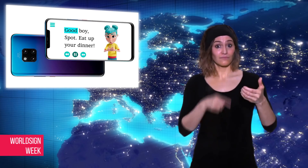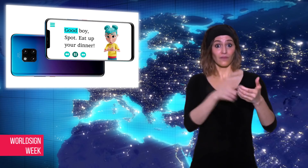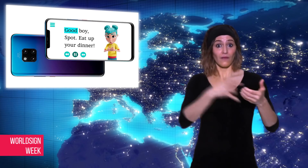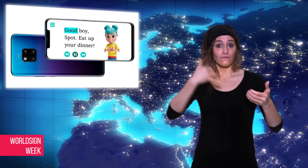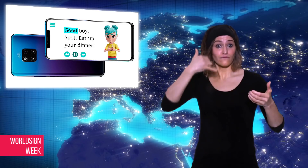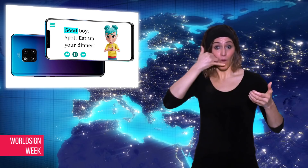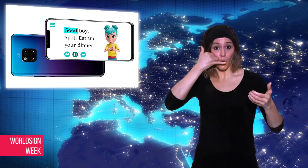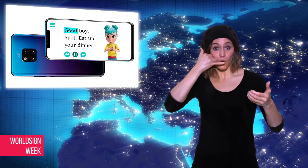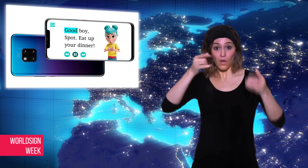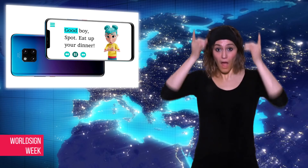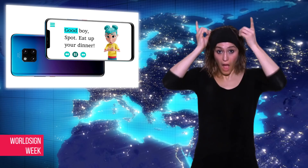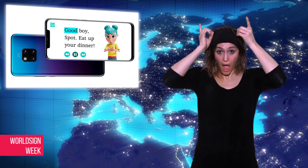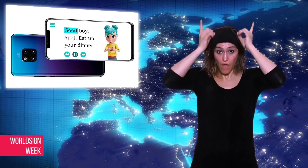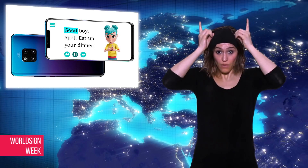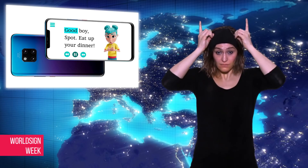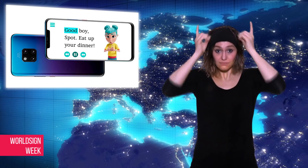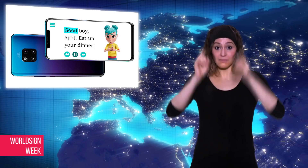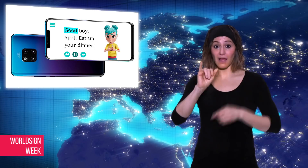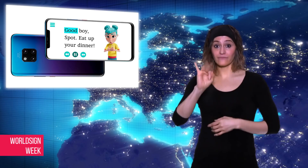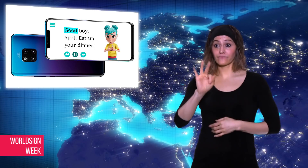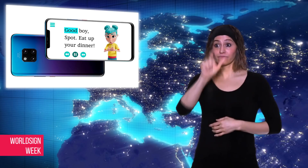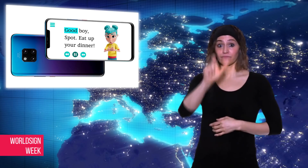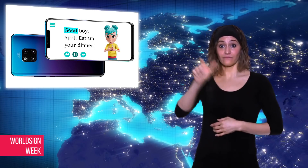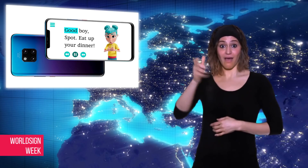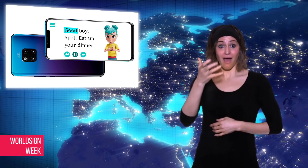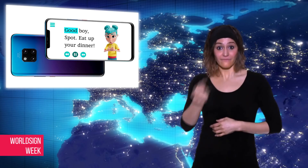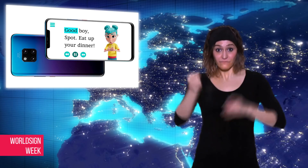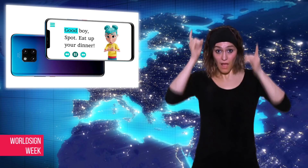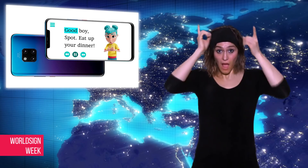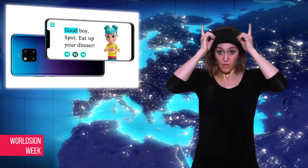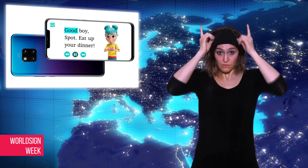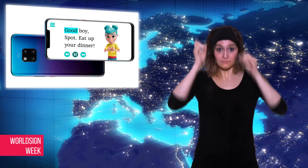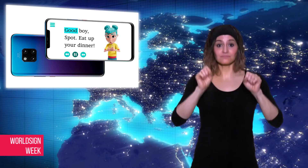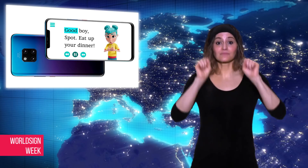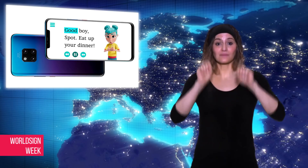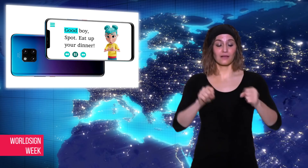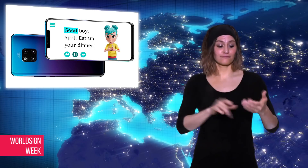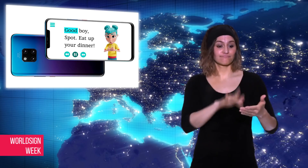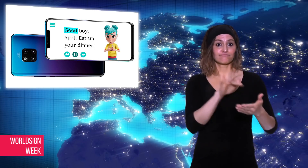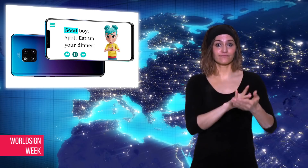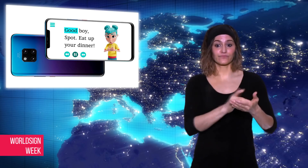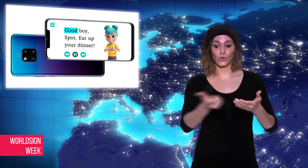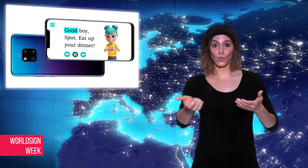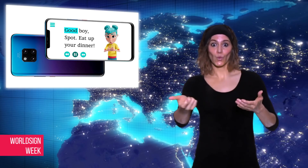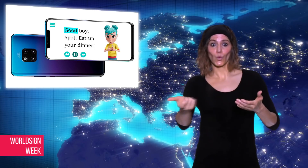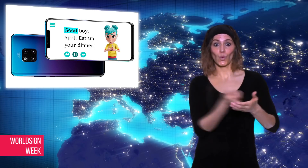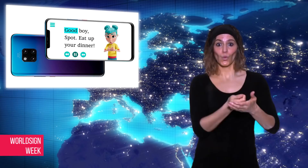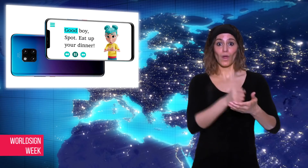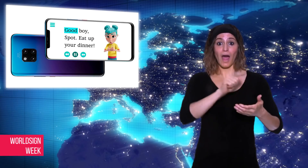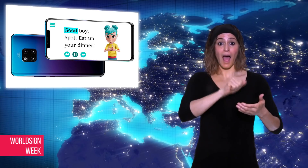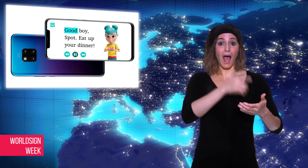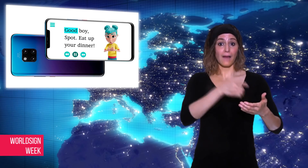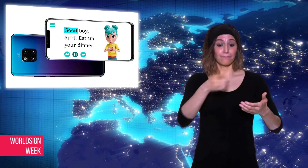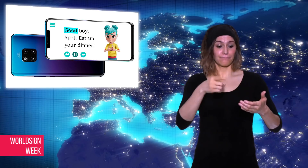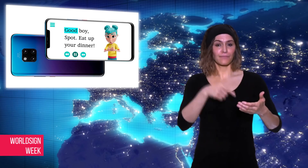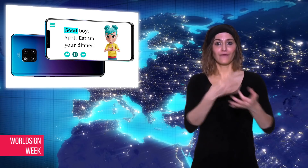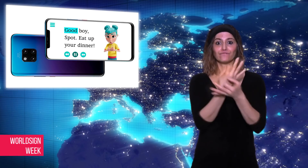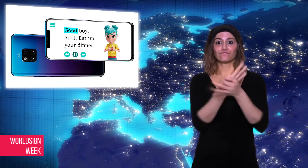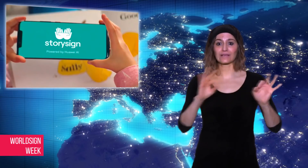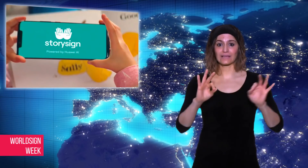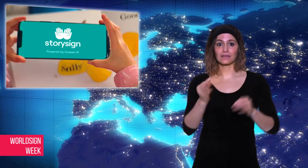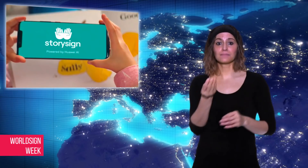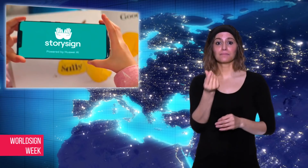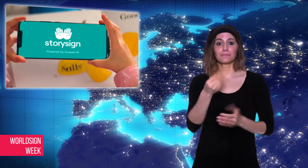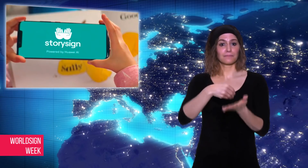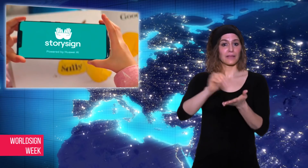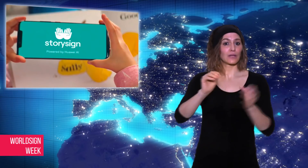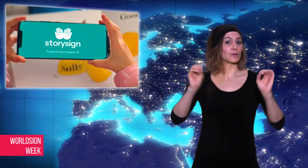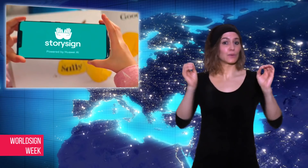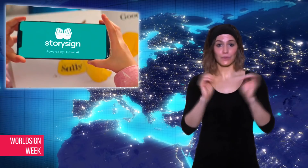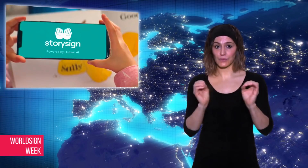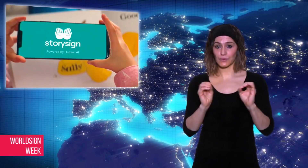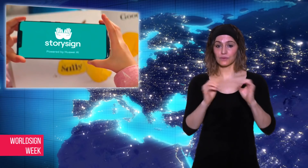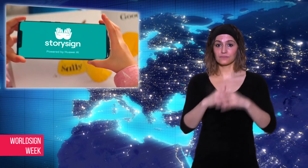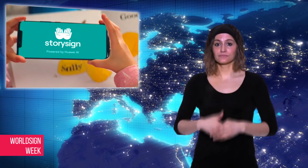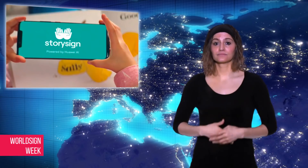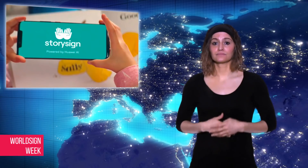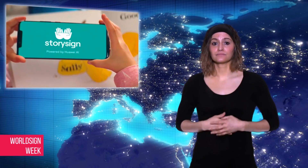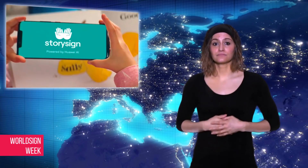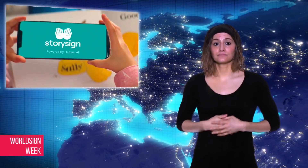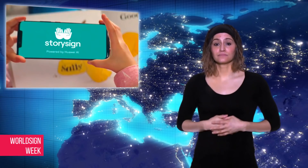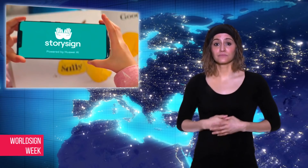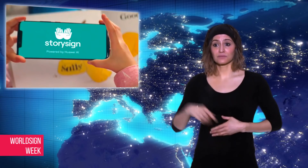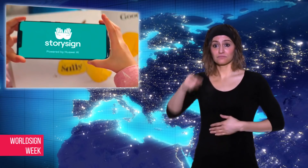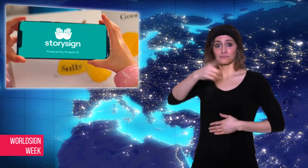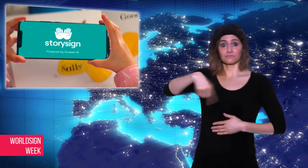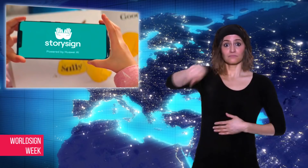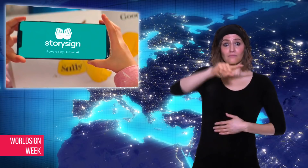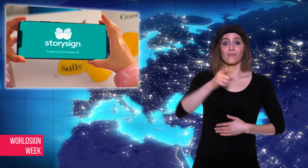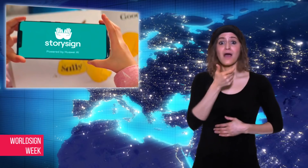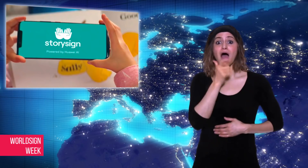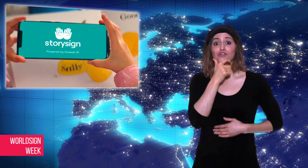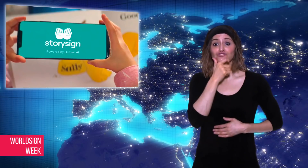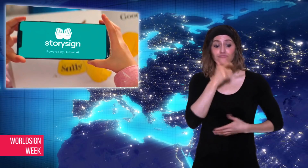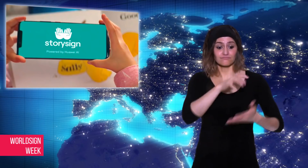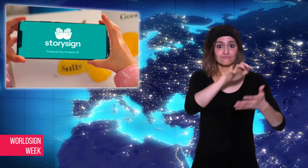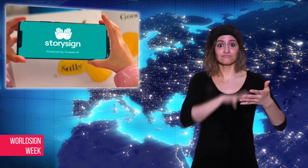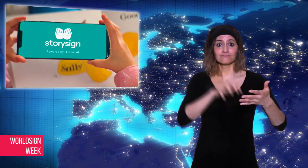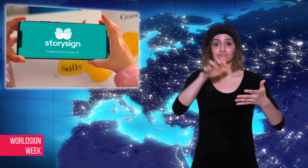StorySign is currently available in ten sign languages which